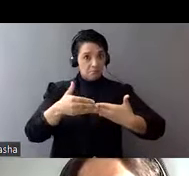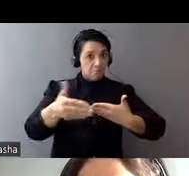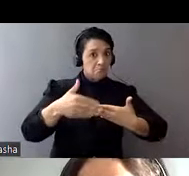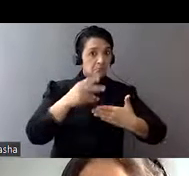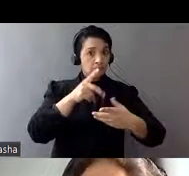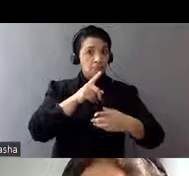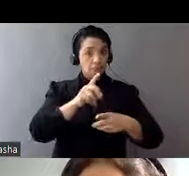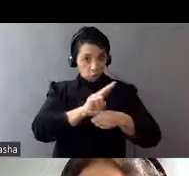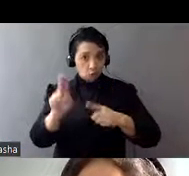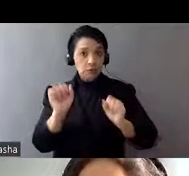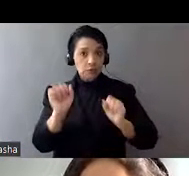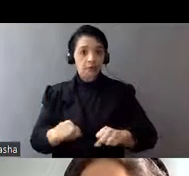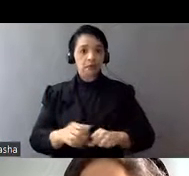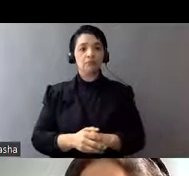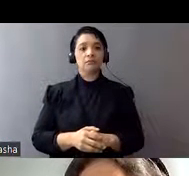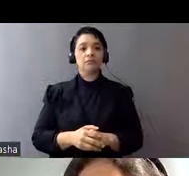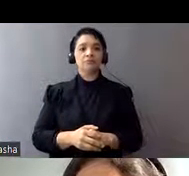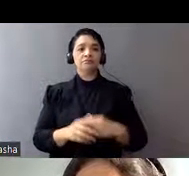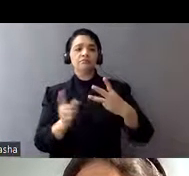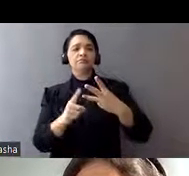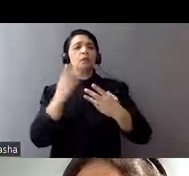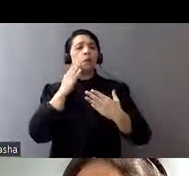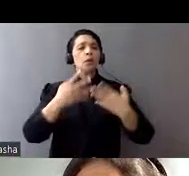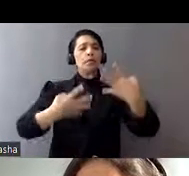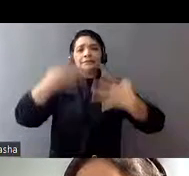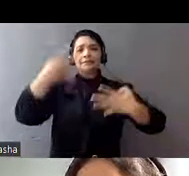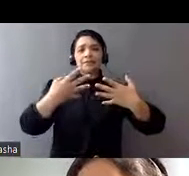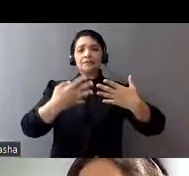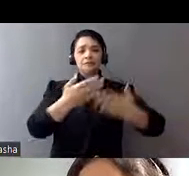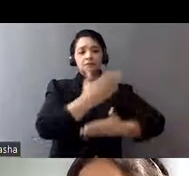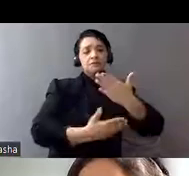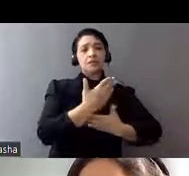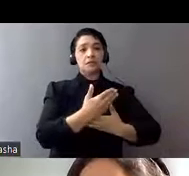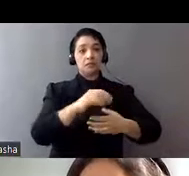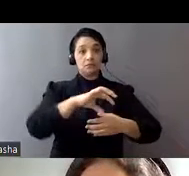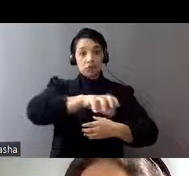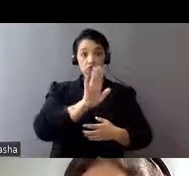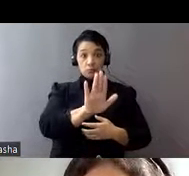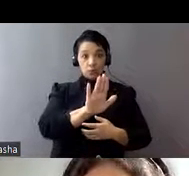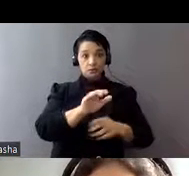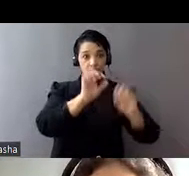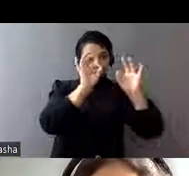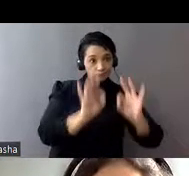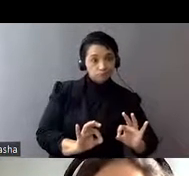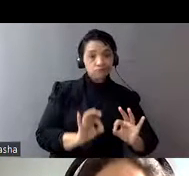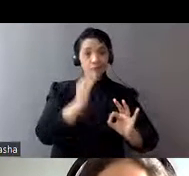of disability data is available in their country and is it accurate and enough for their advocacy